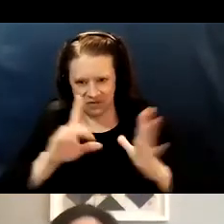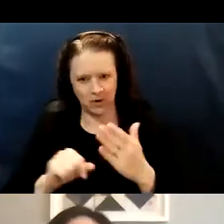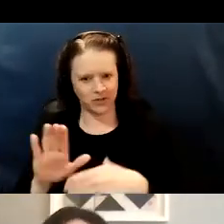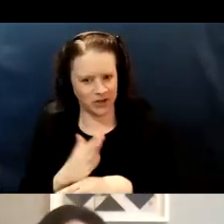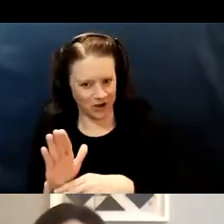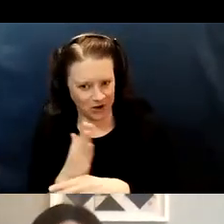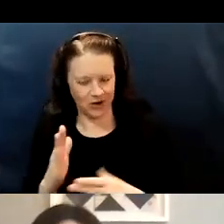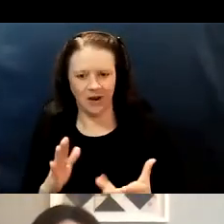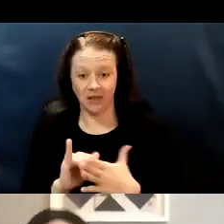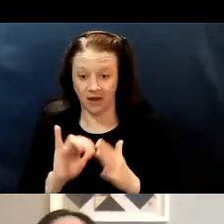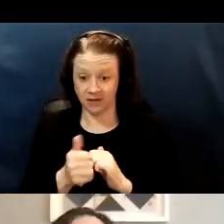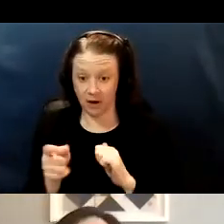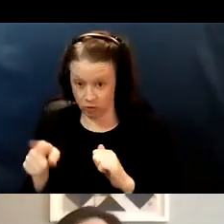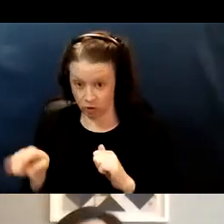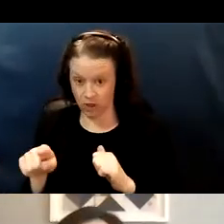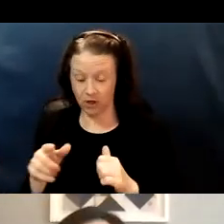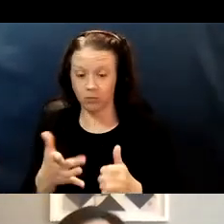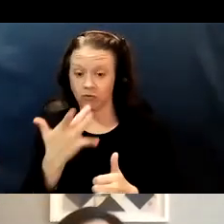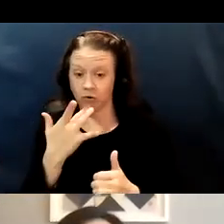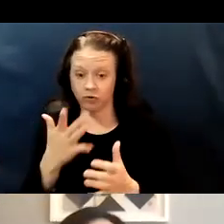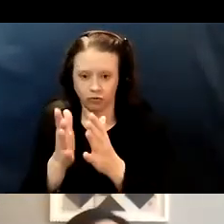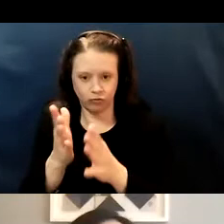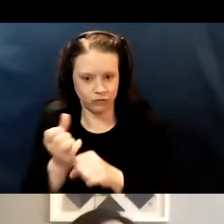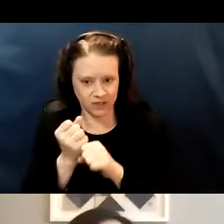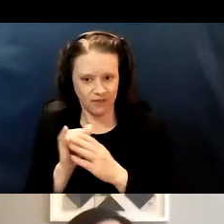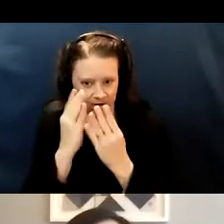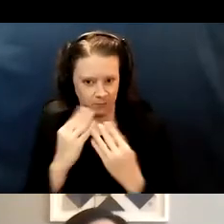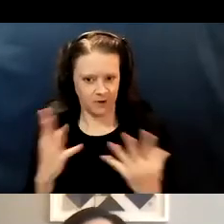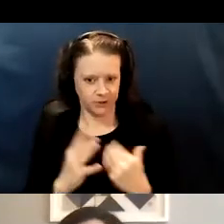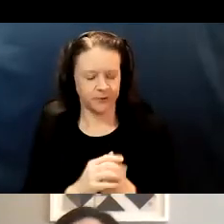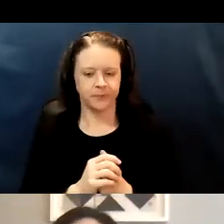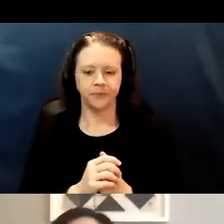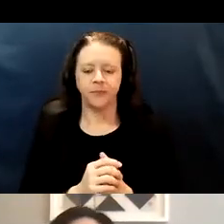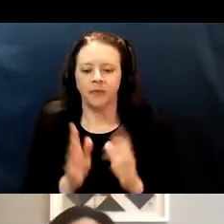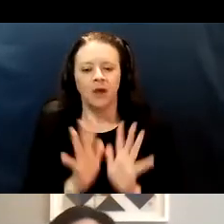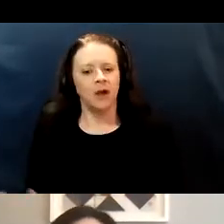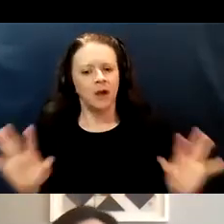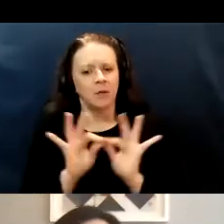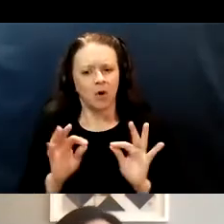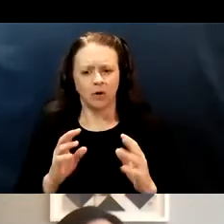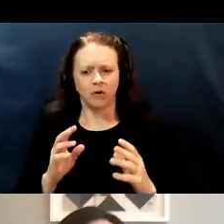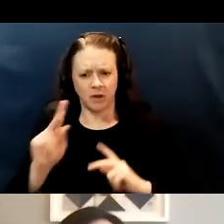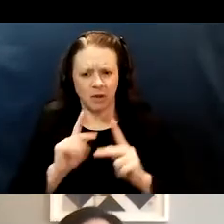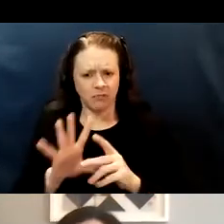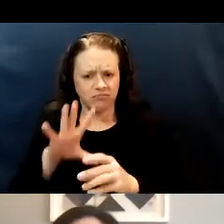That is how she prefers to receive information. Making sure we have a way for guest toss communicate requests for us. We'll talk